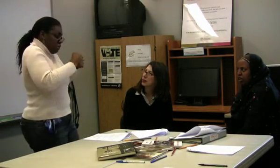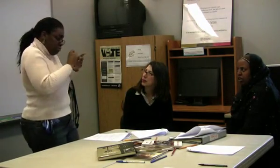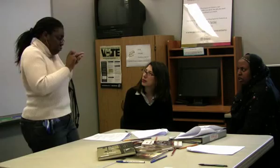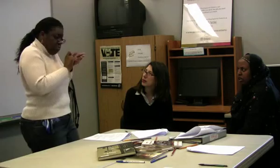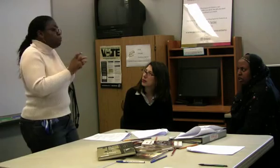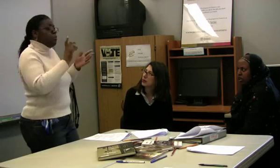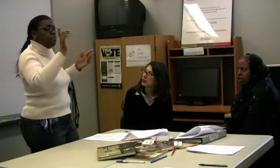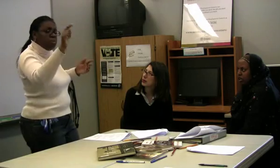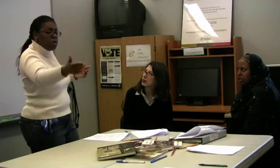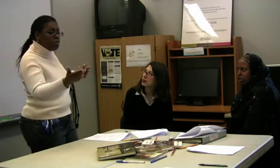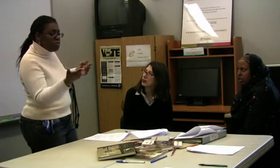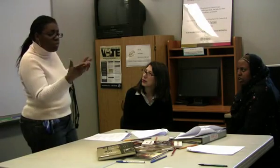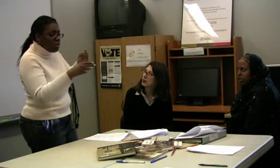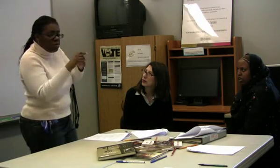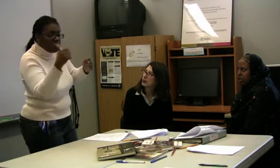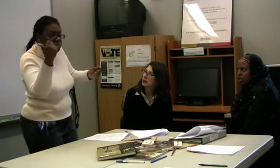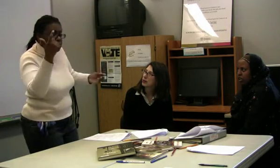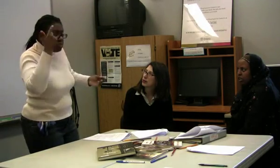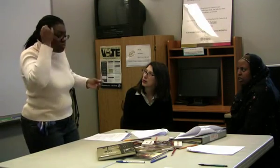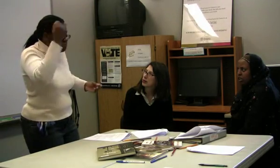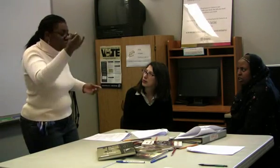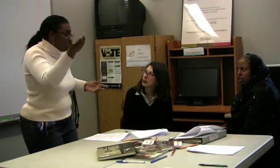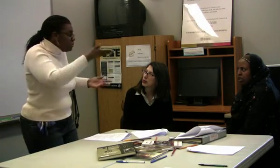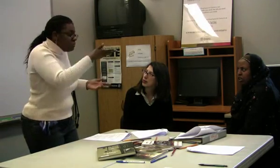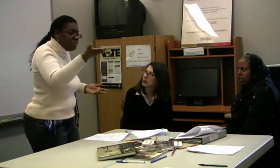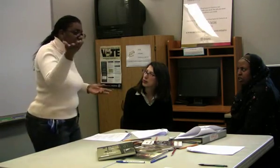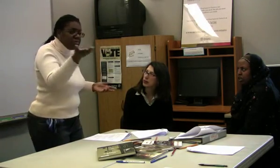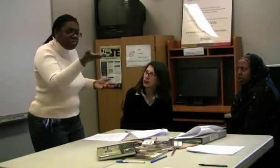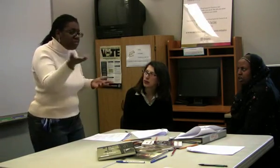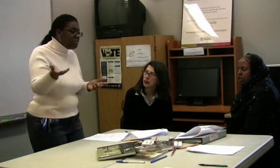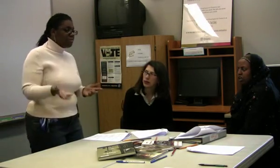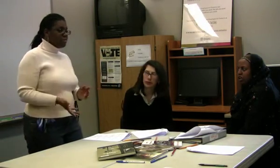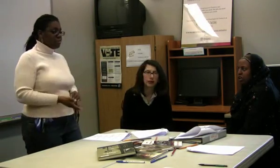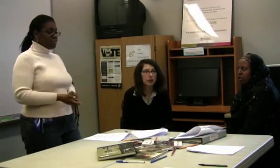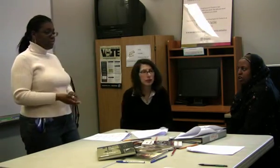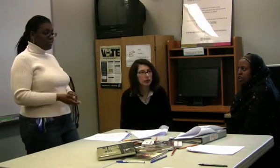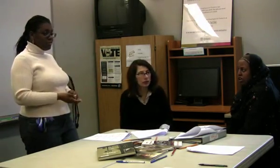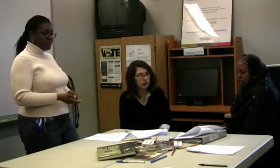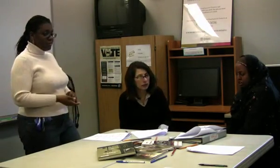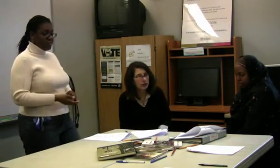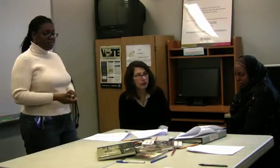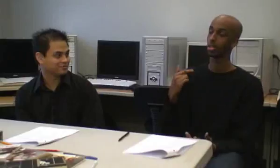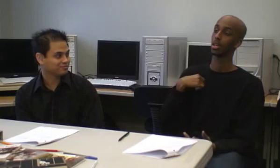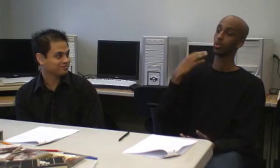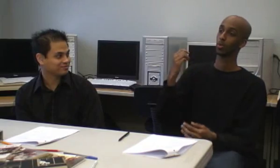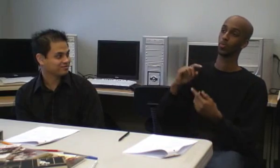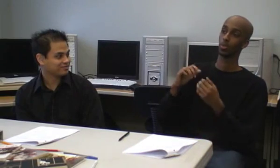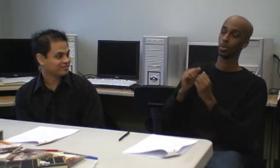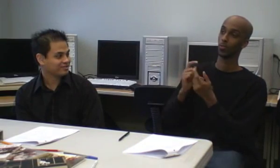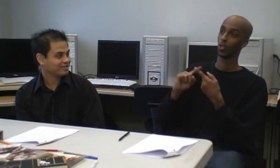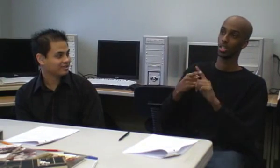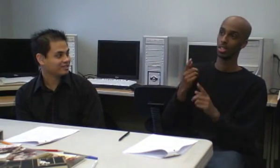Is there anything else we can do? I could go with a friend